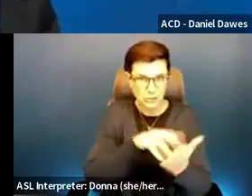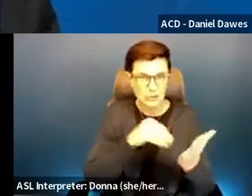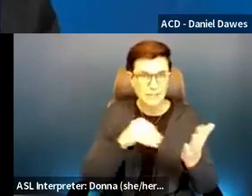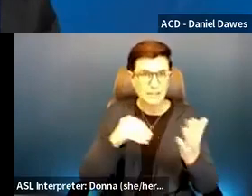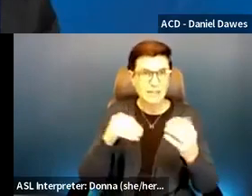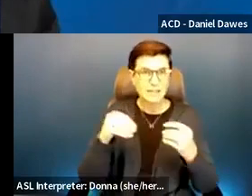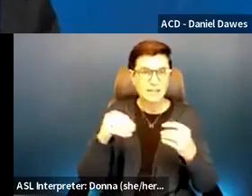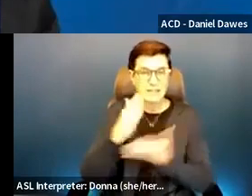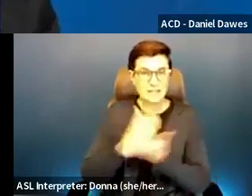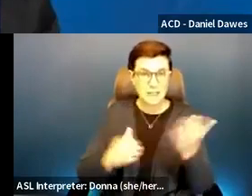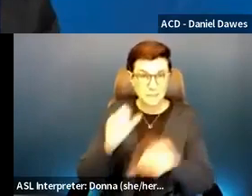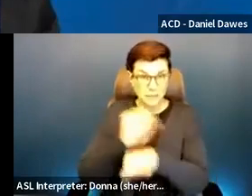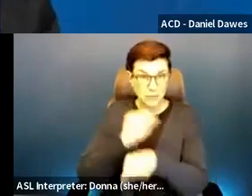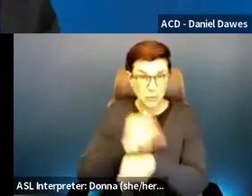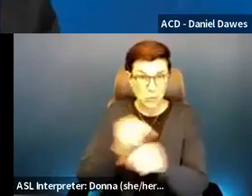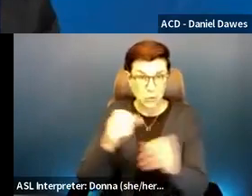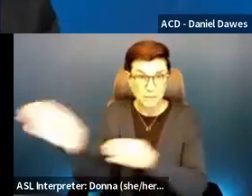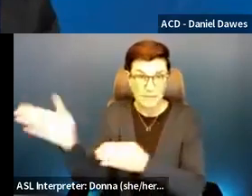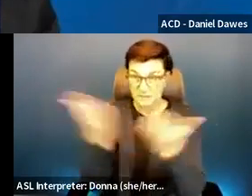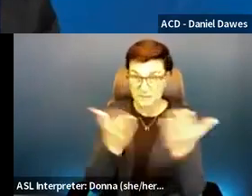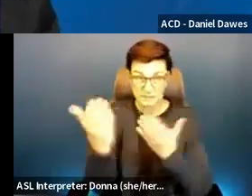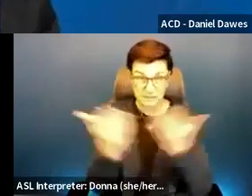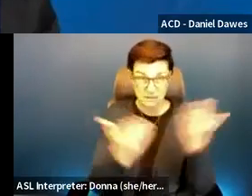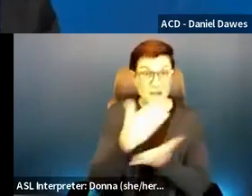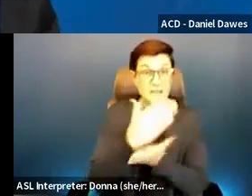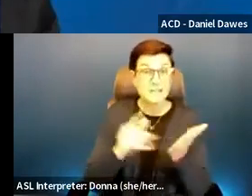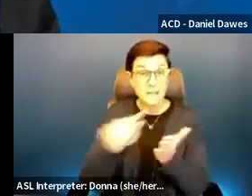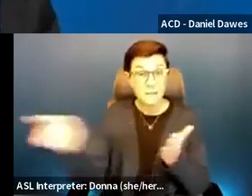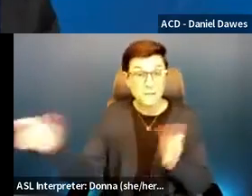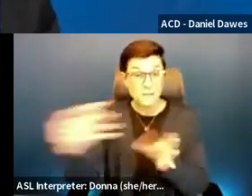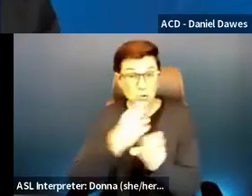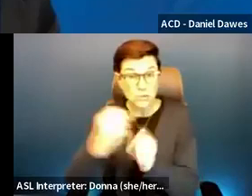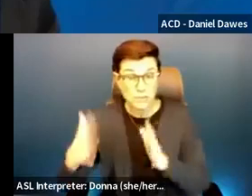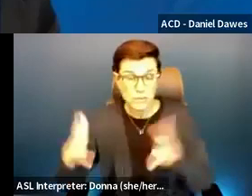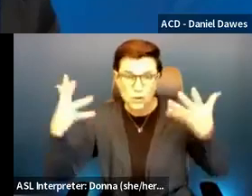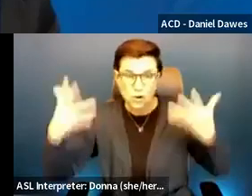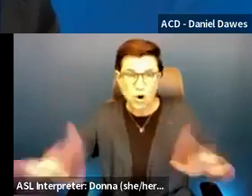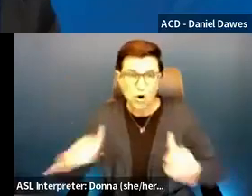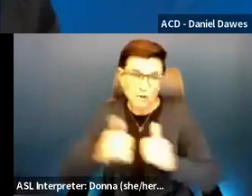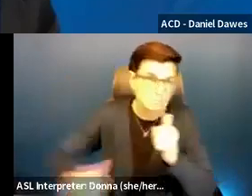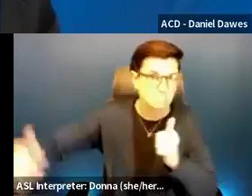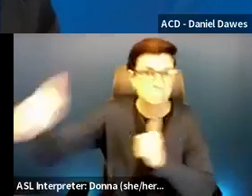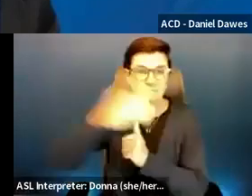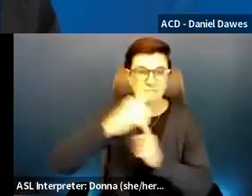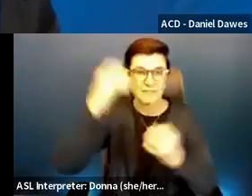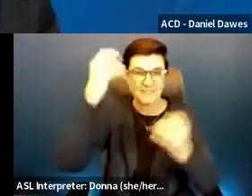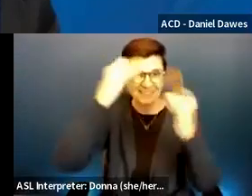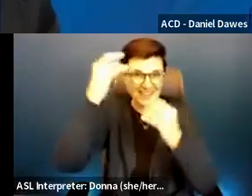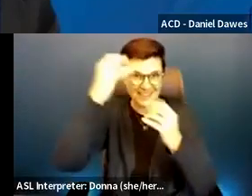some of the recipients are already thinking about doing this. So they are already thinking about doing this, which is fantastic.